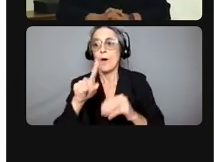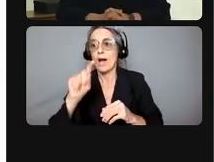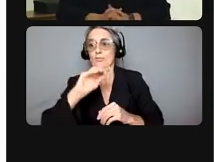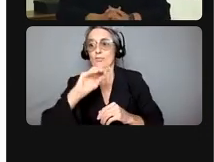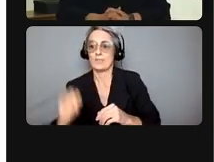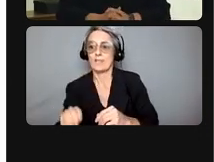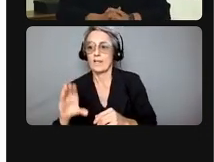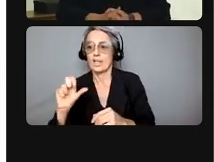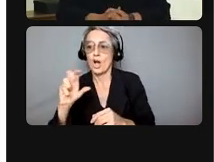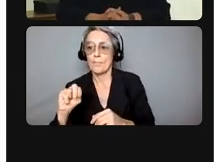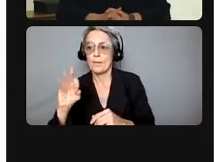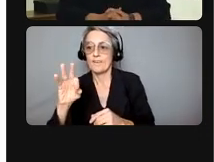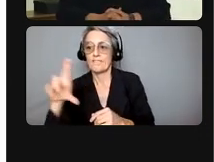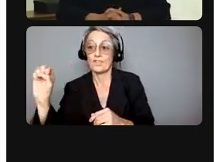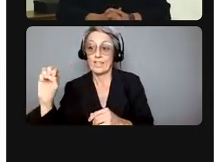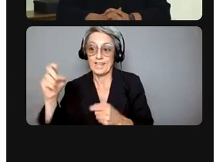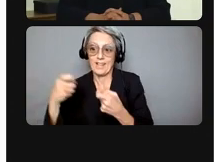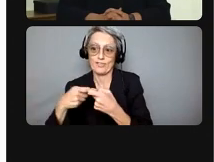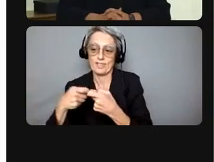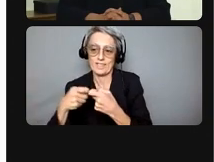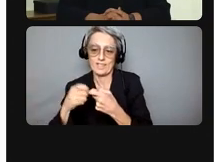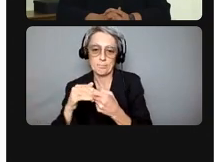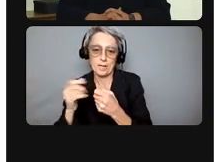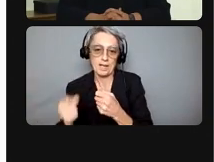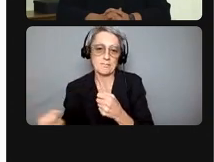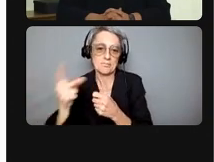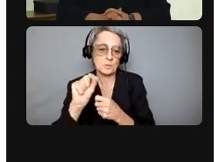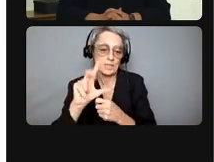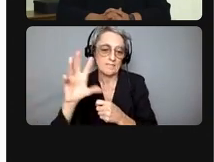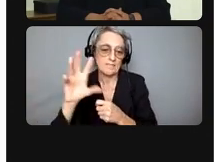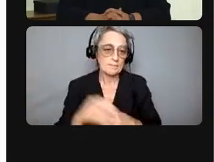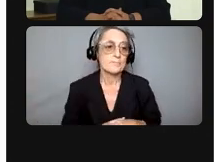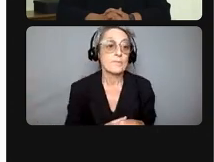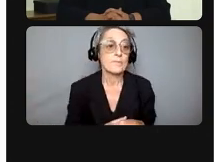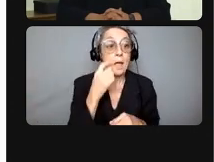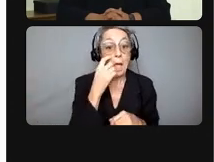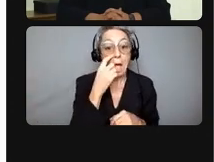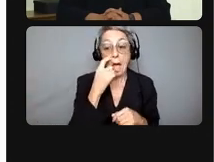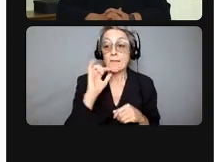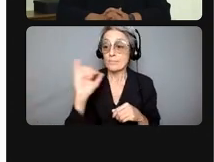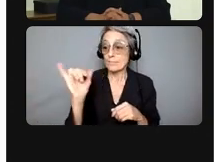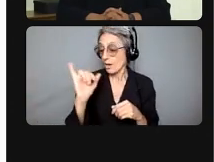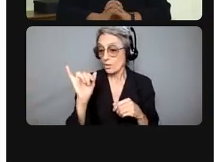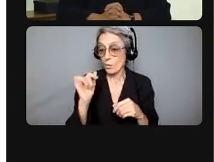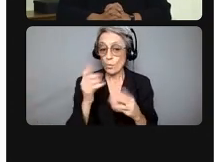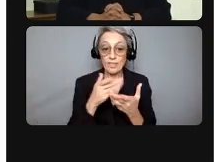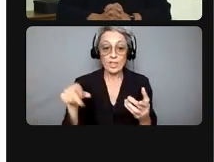that we wanted to share with you all. One You delivered on moving federal government acquisition